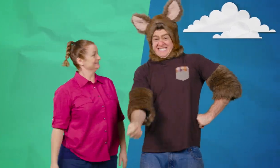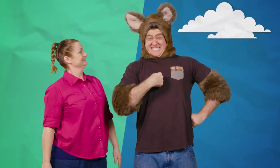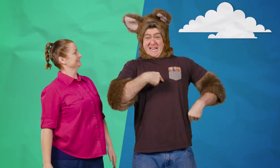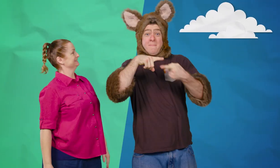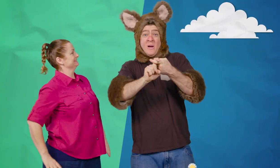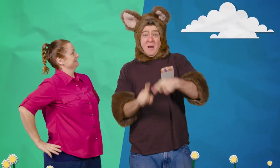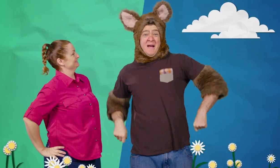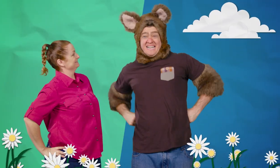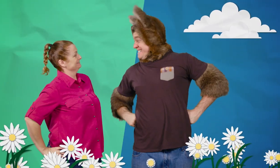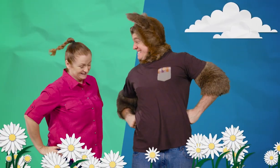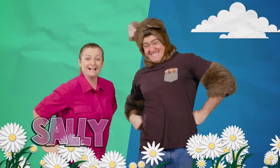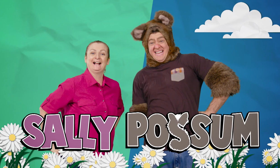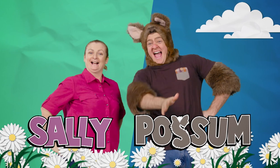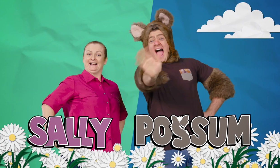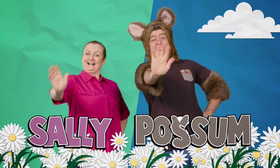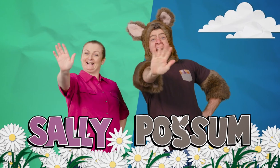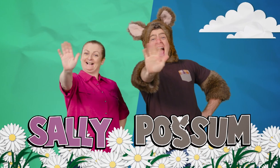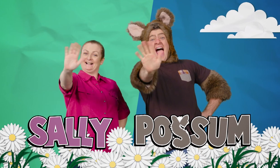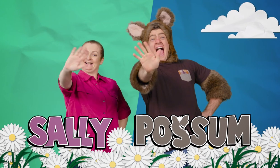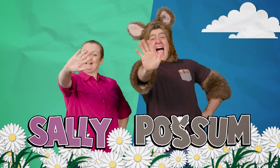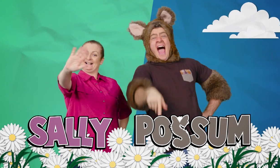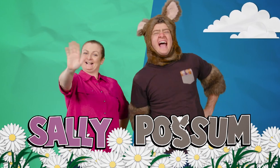And I'm Possum. Hello!